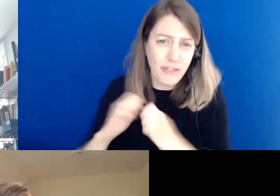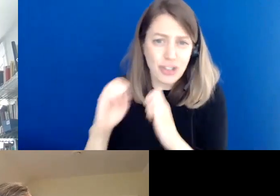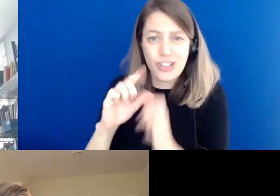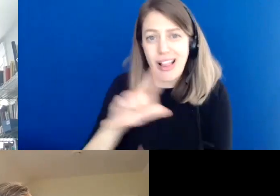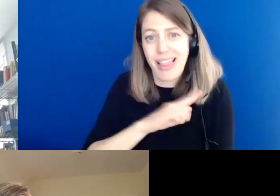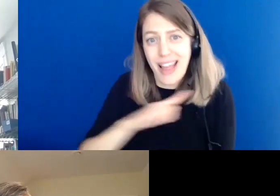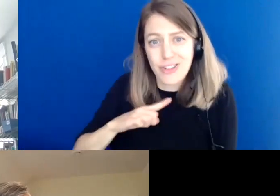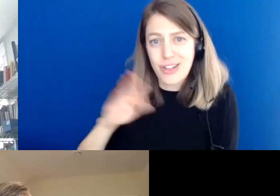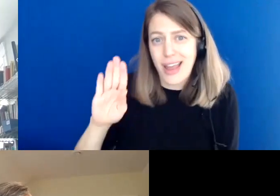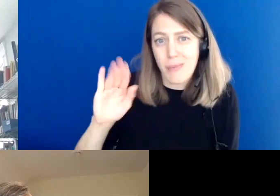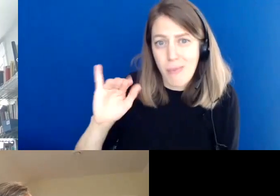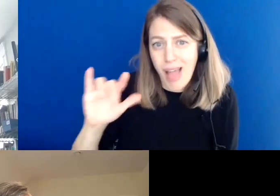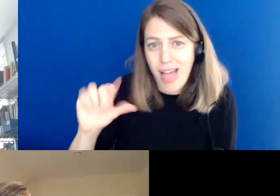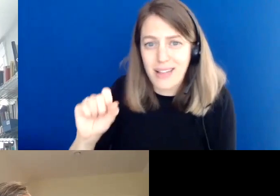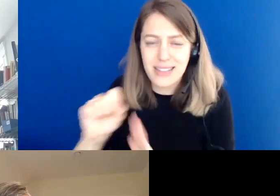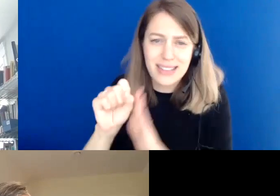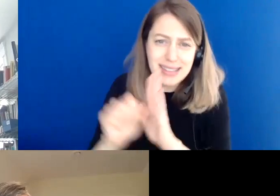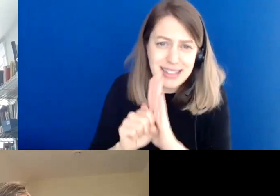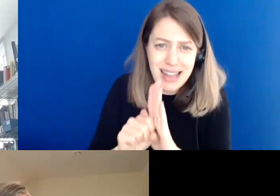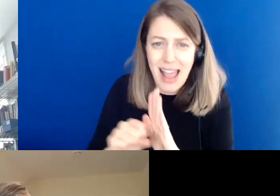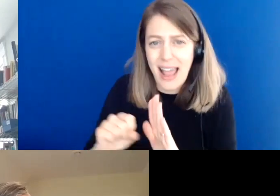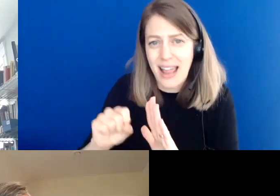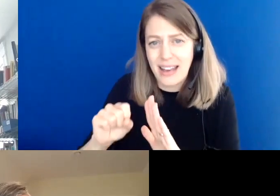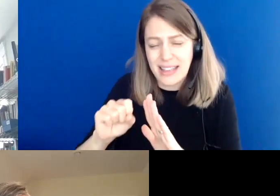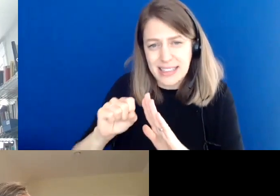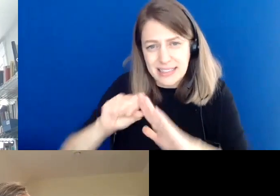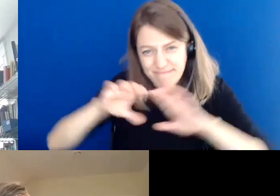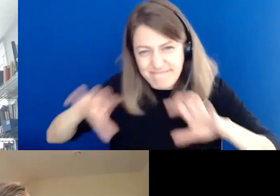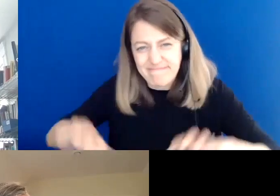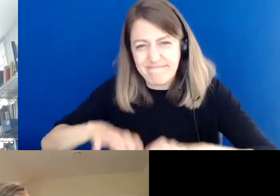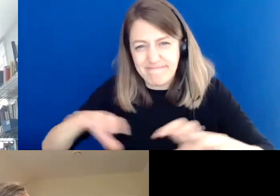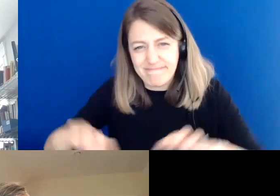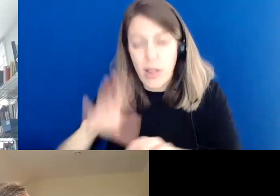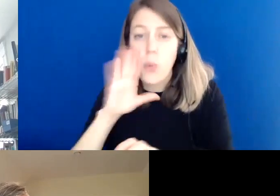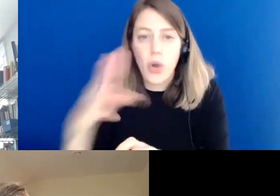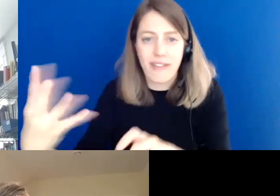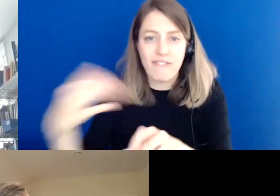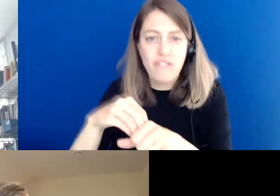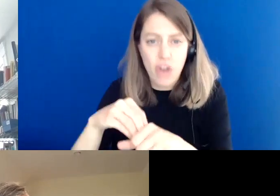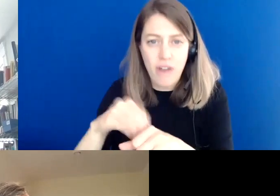and state regulations that would involve the BRI over the next 40 years.